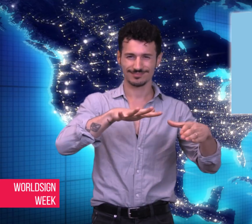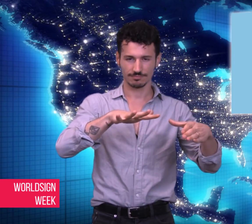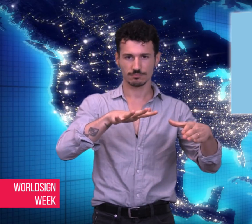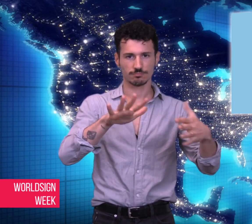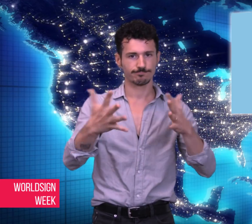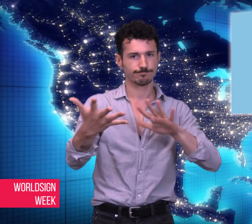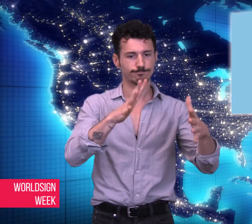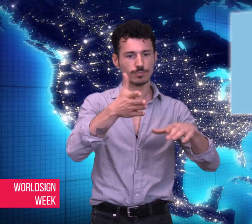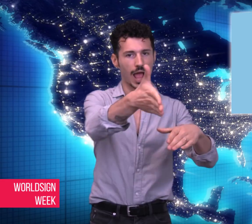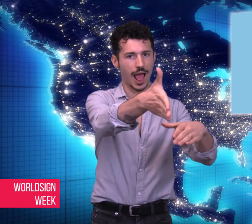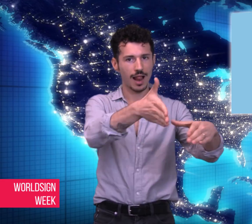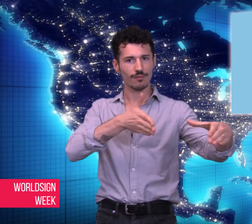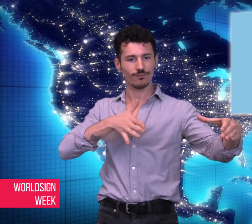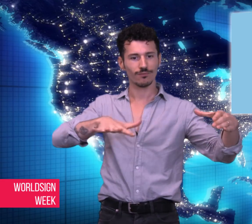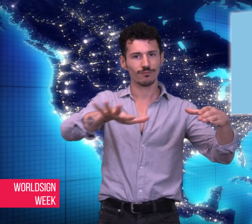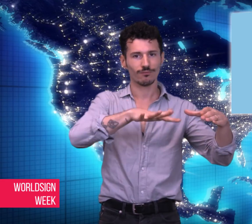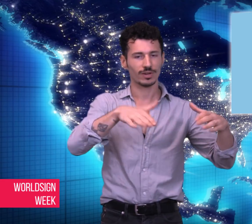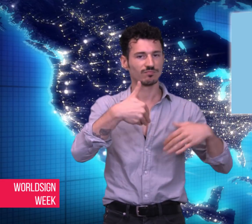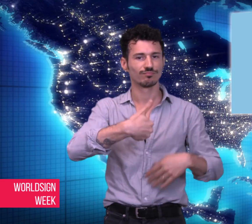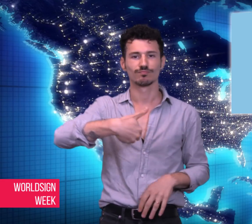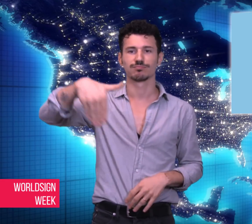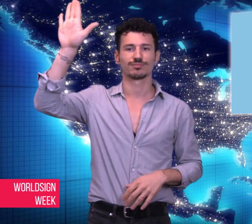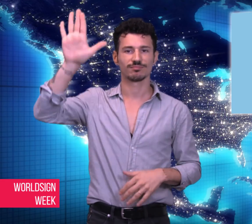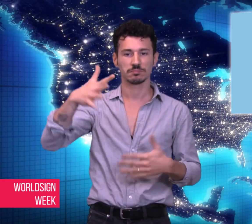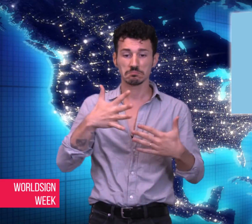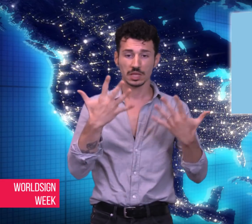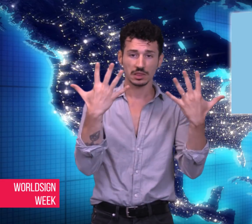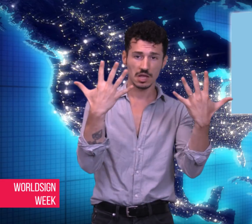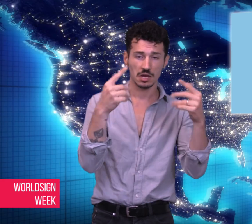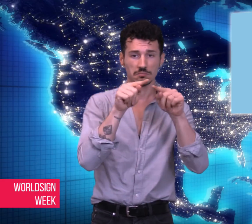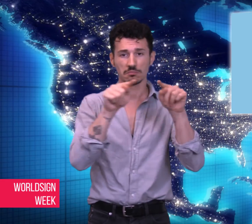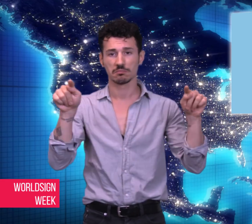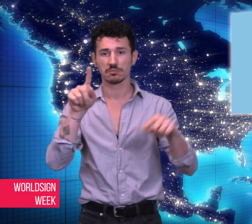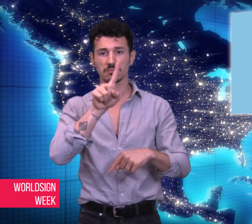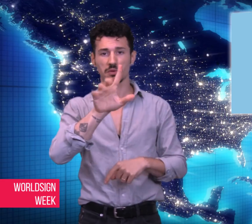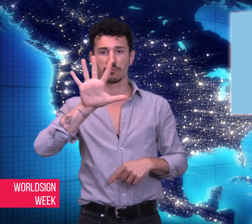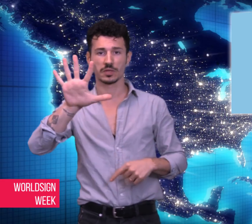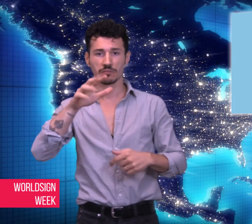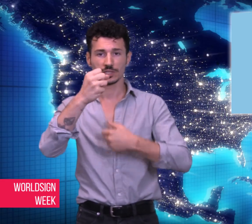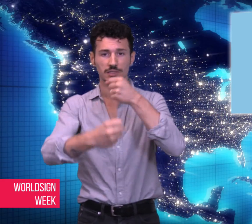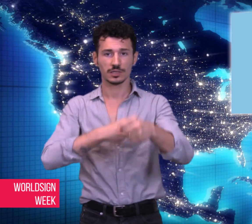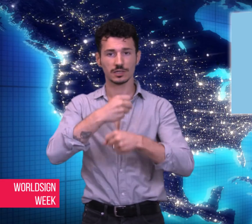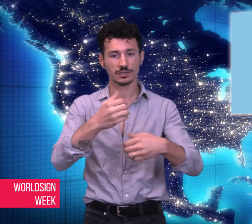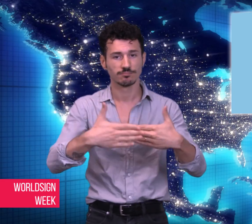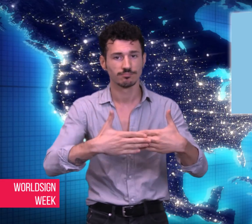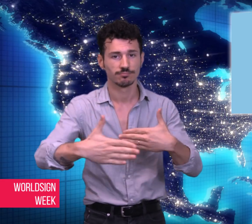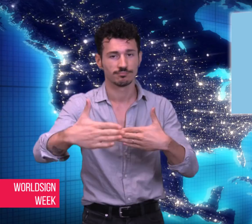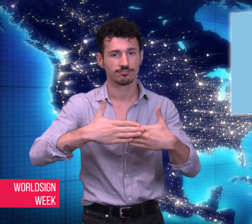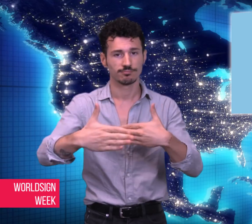retire in the next ten to 15 years.